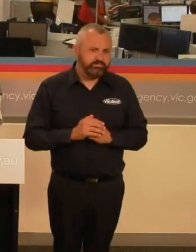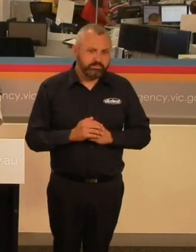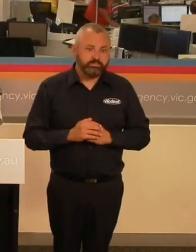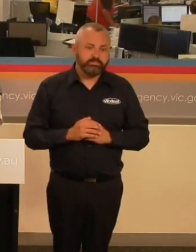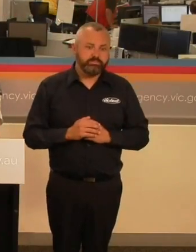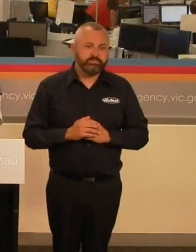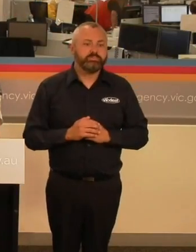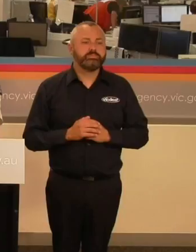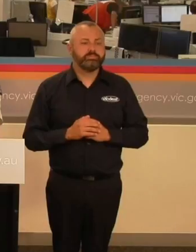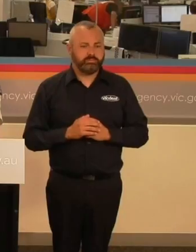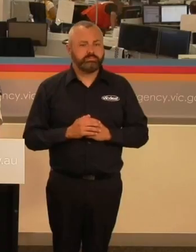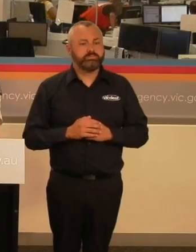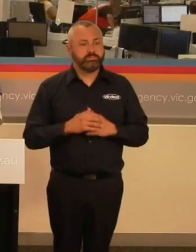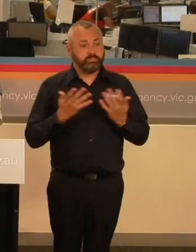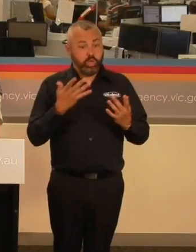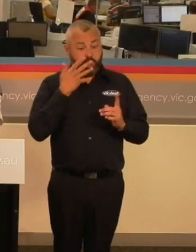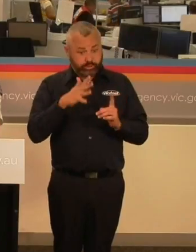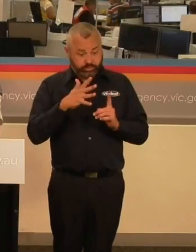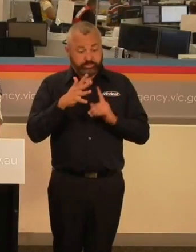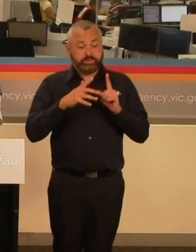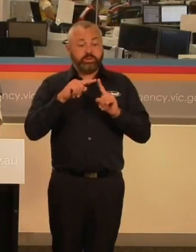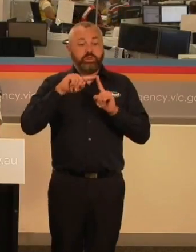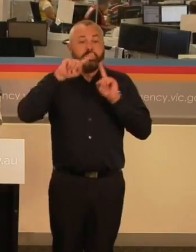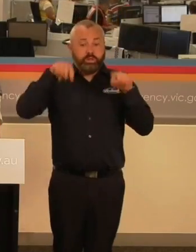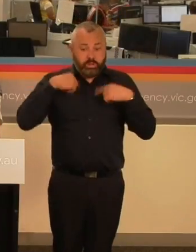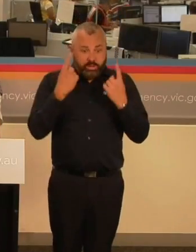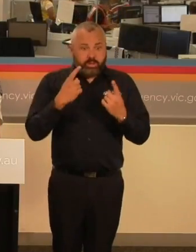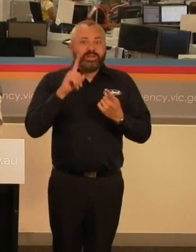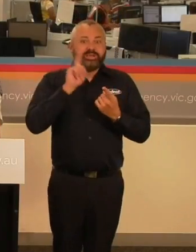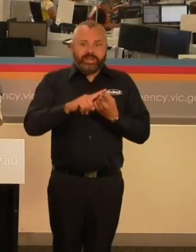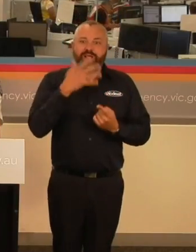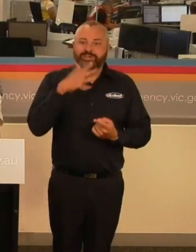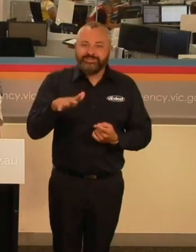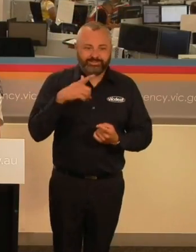for Friday to start hot and get very hot by the forecast with stronger winds and